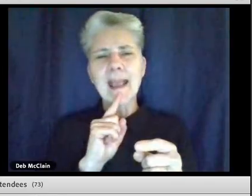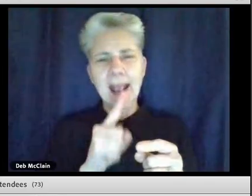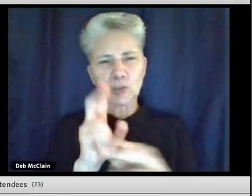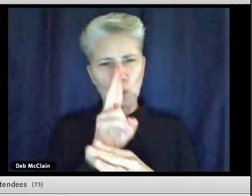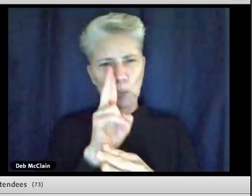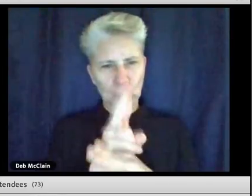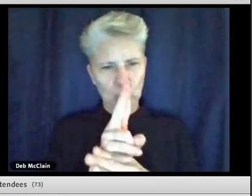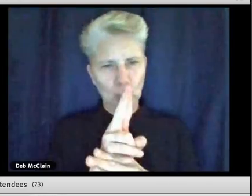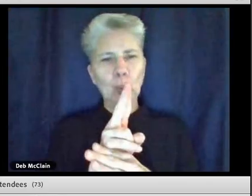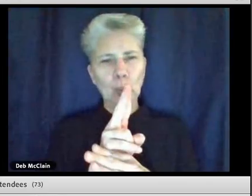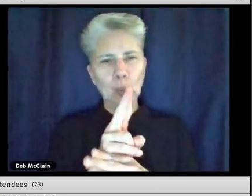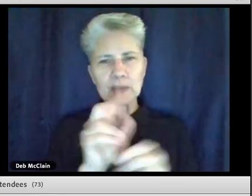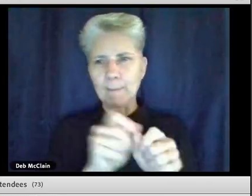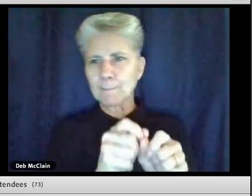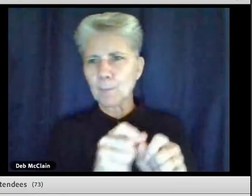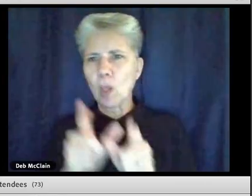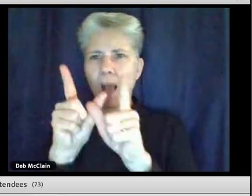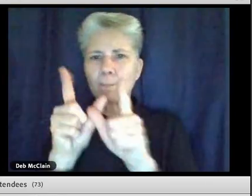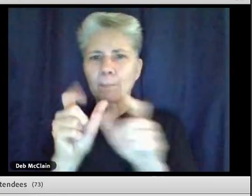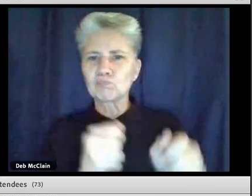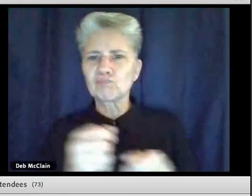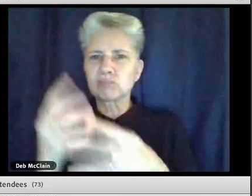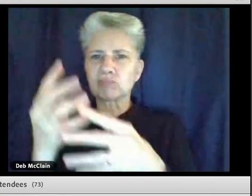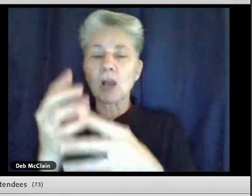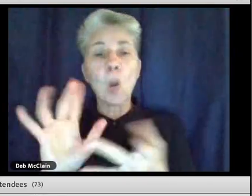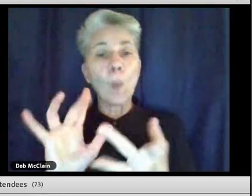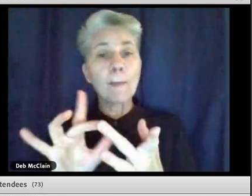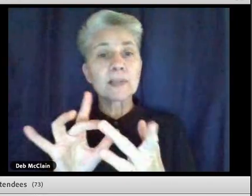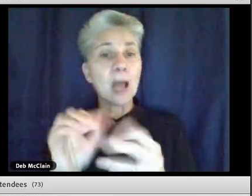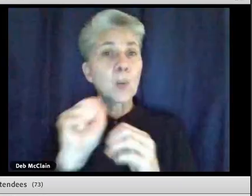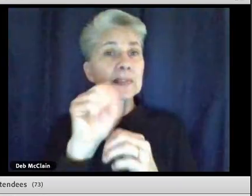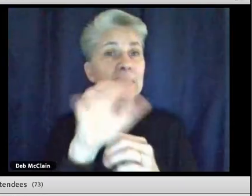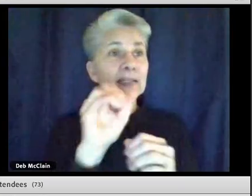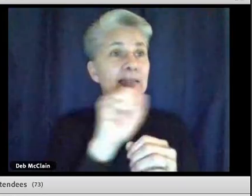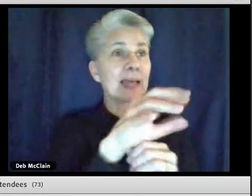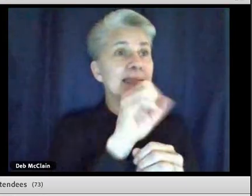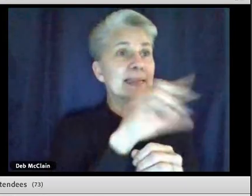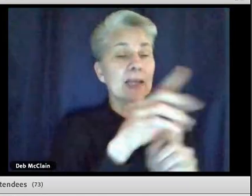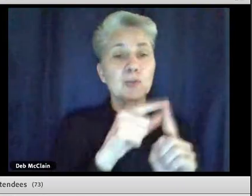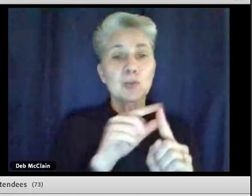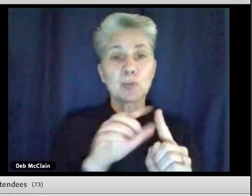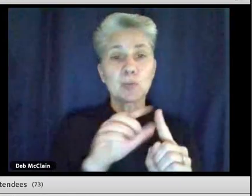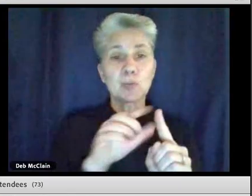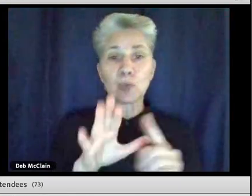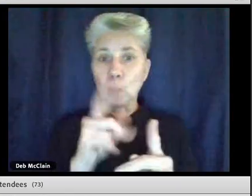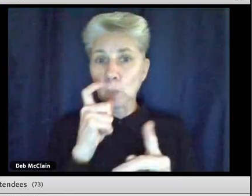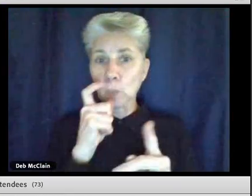so different things here that you can actually use and put on your website or send to your patrons,